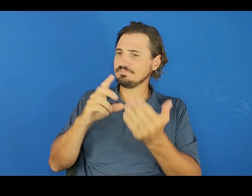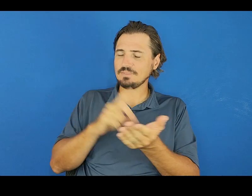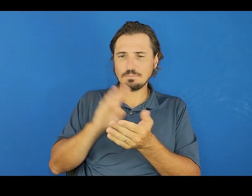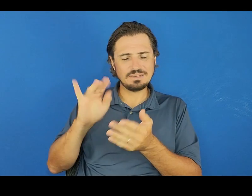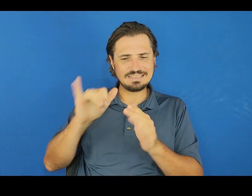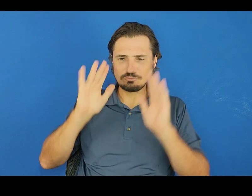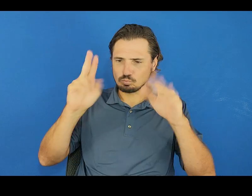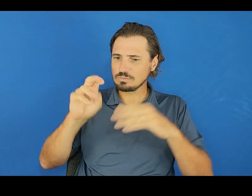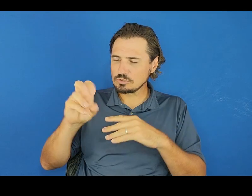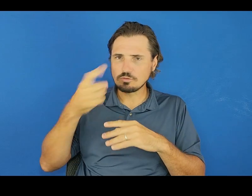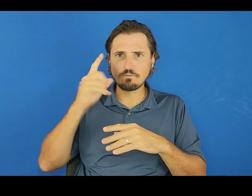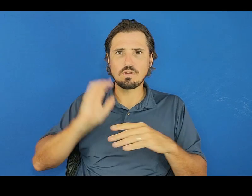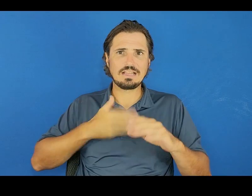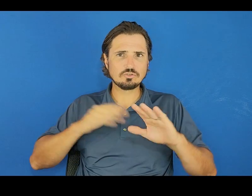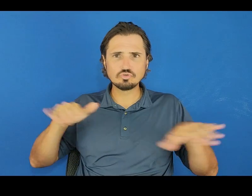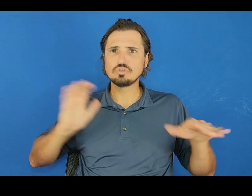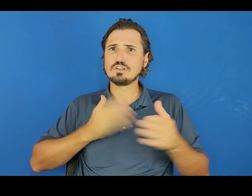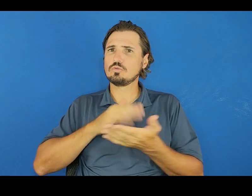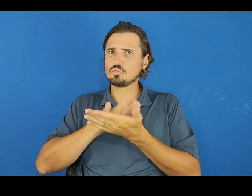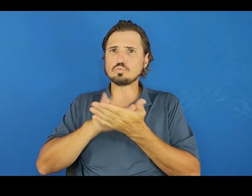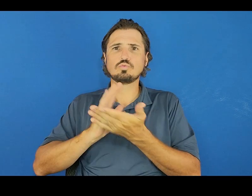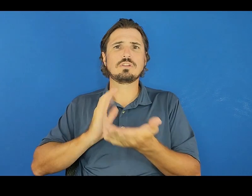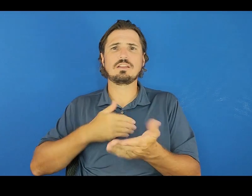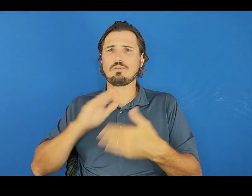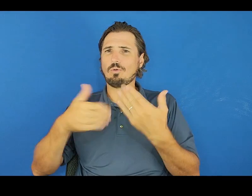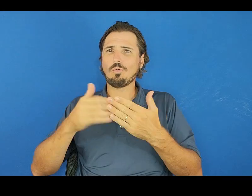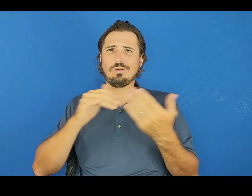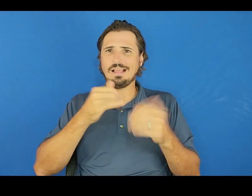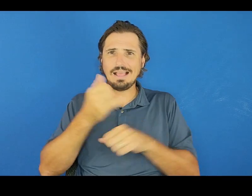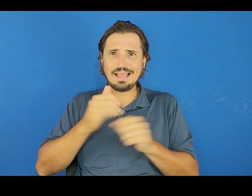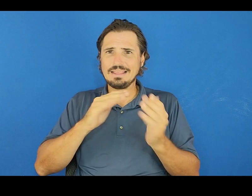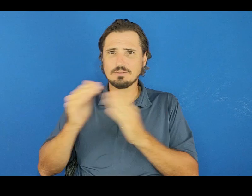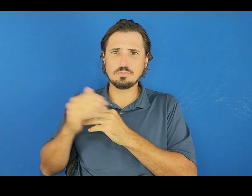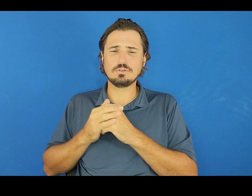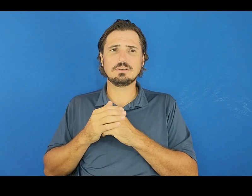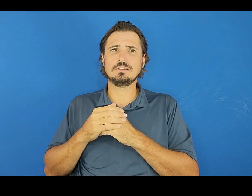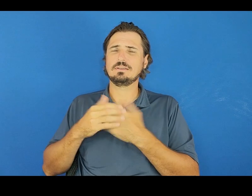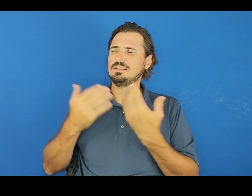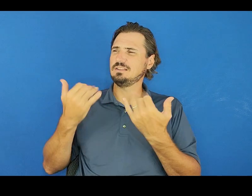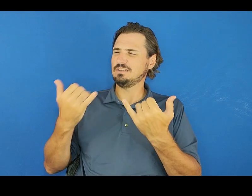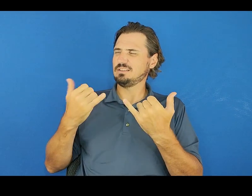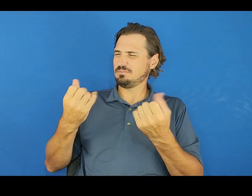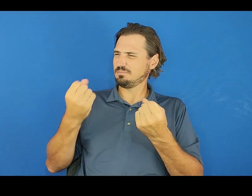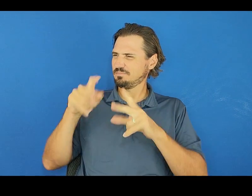Thanks Dr. B. This is great news for our keiki, our schools, and our entire community